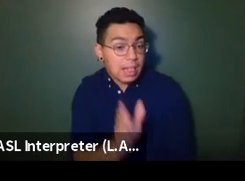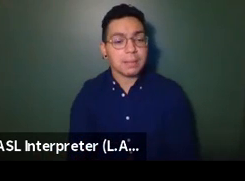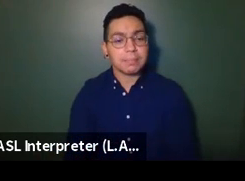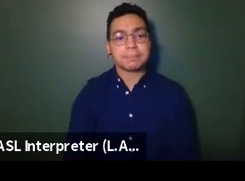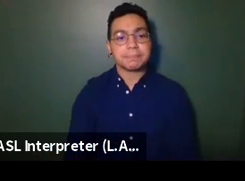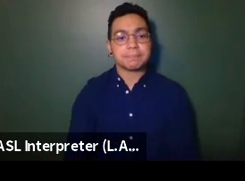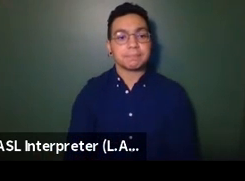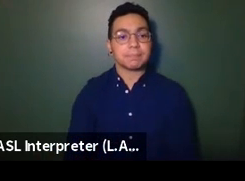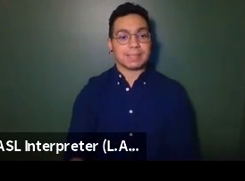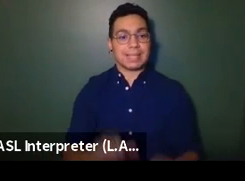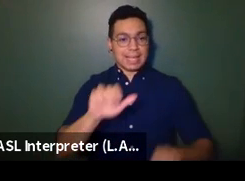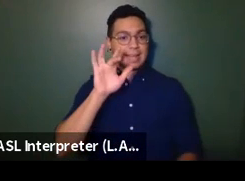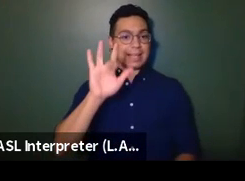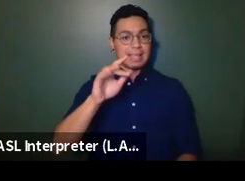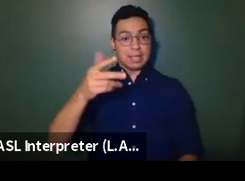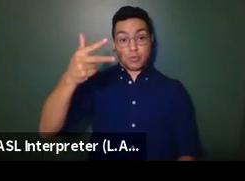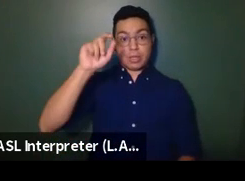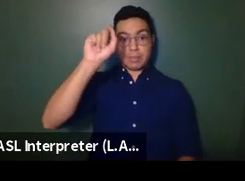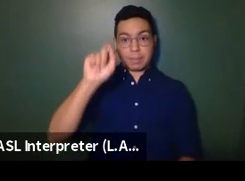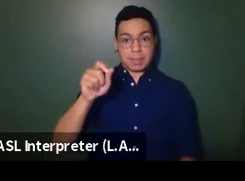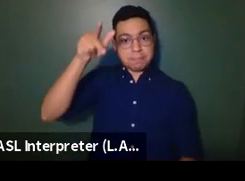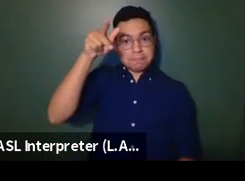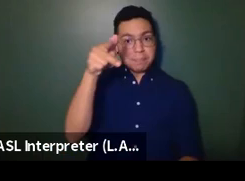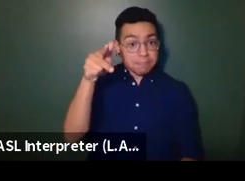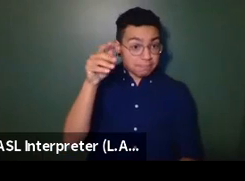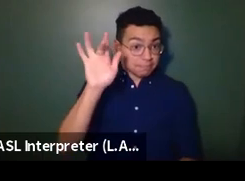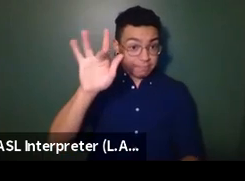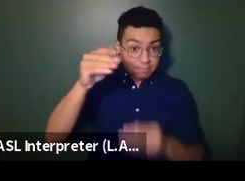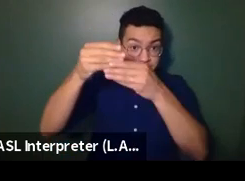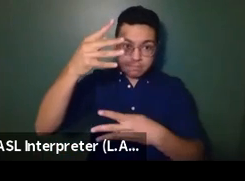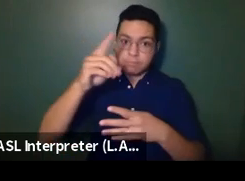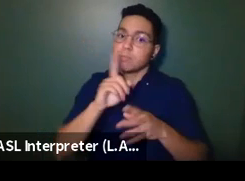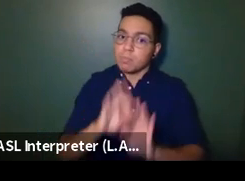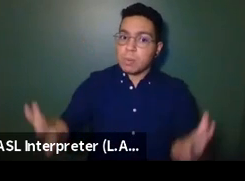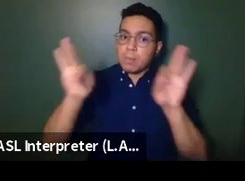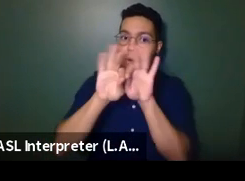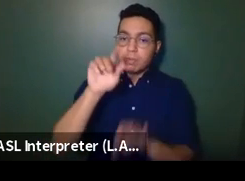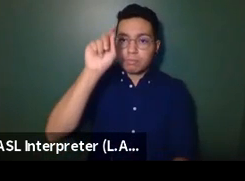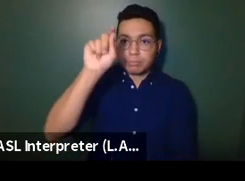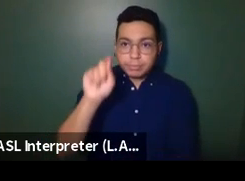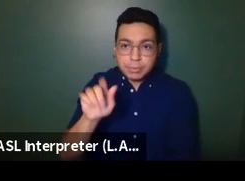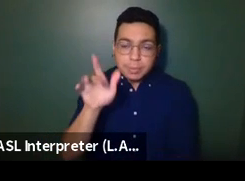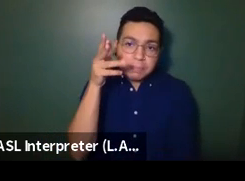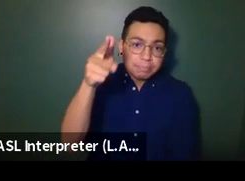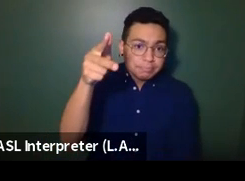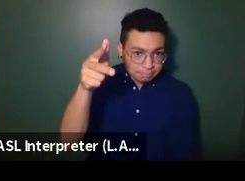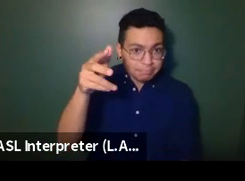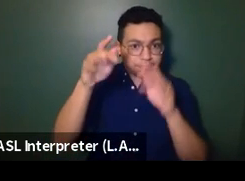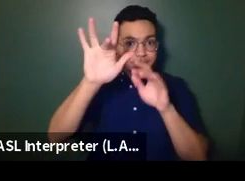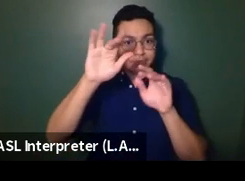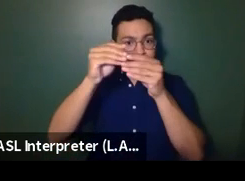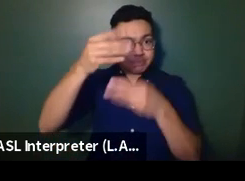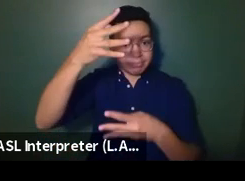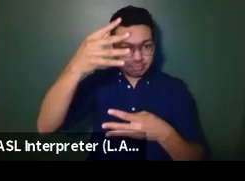Katherine Livick - ESD 112: I can click on my three dots. Remember those three dots menus are always very important and I have some options here. One of them is relevant to layout.